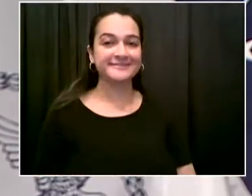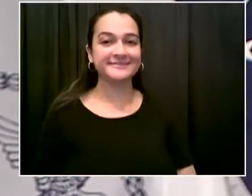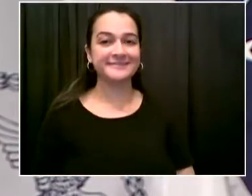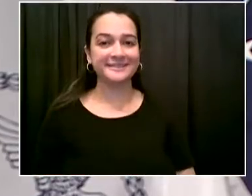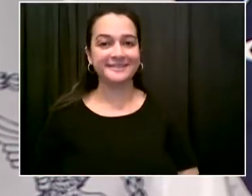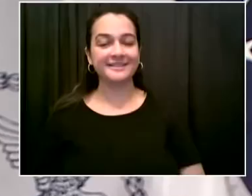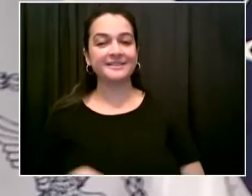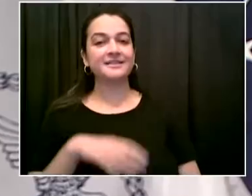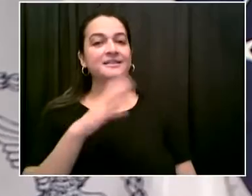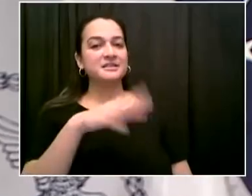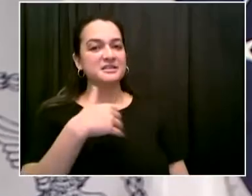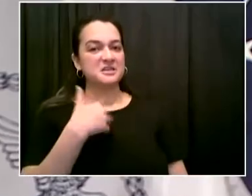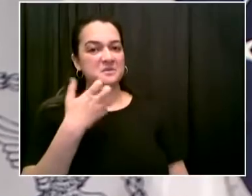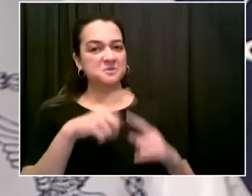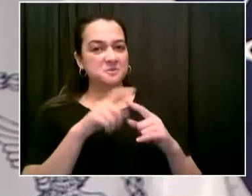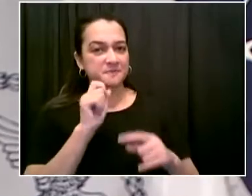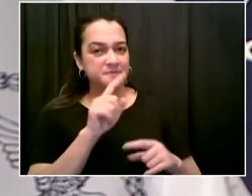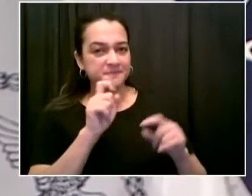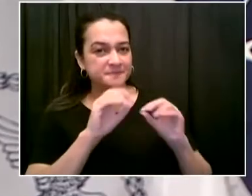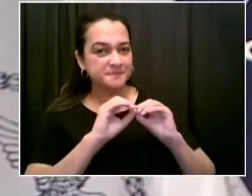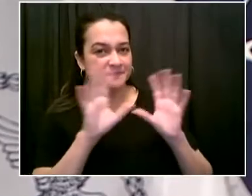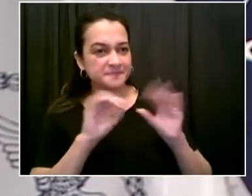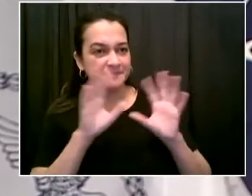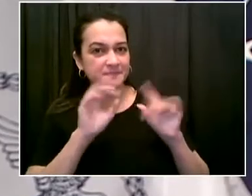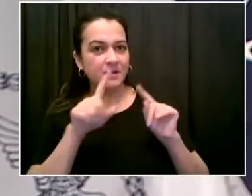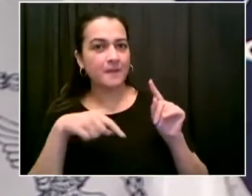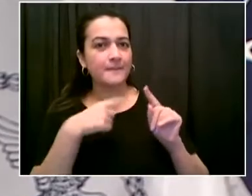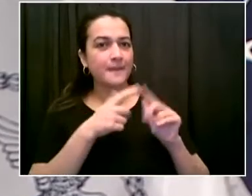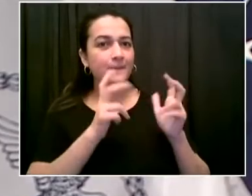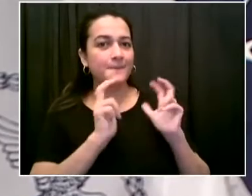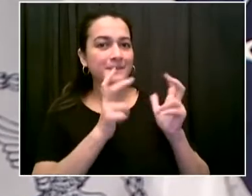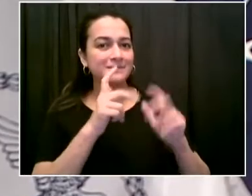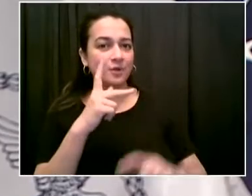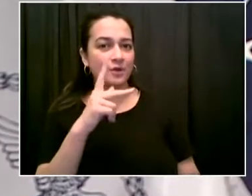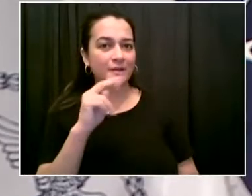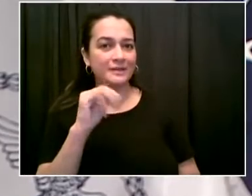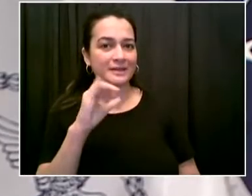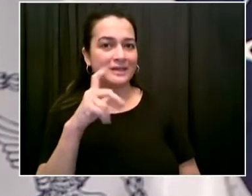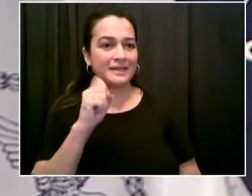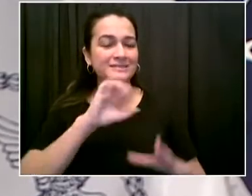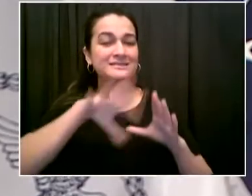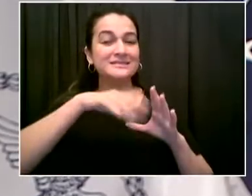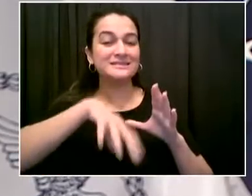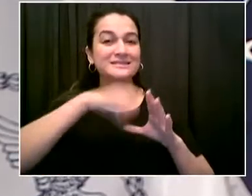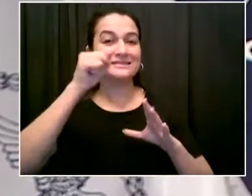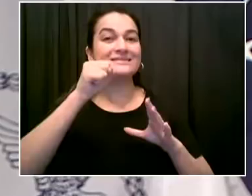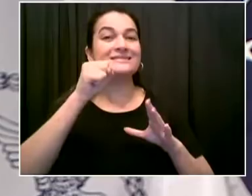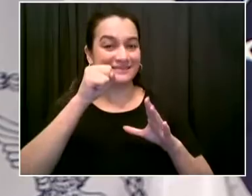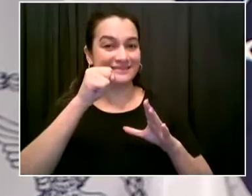MR. MAYOR, COUPLE CLARIFYING QUESTIONS ABOUT THE NICS NCOTEST WHICH EVERYONE